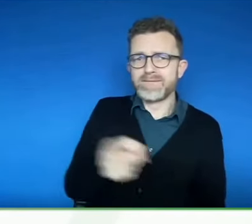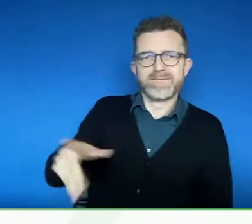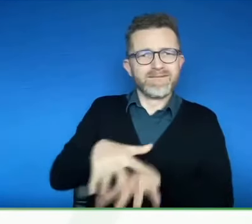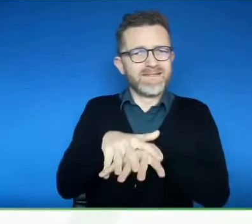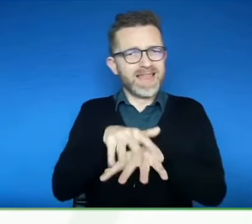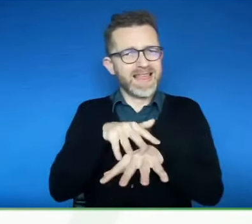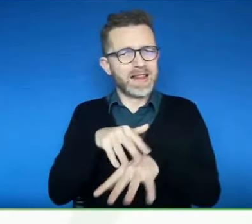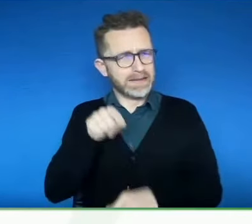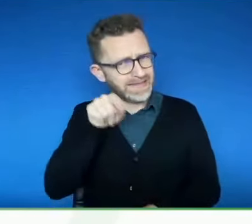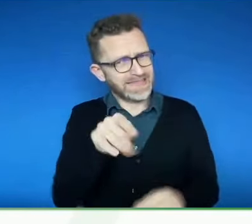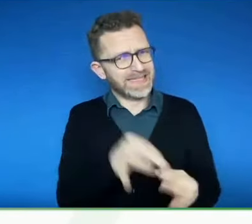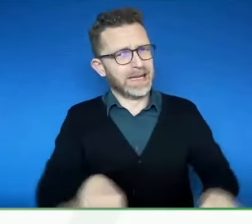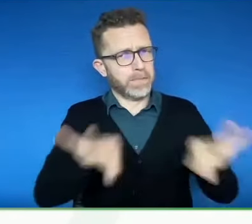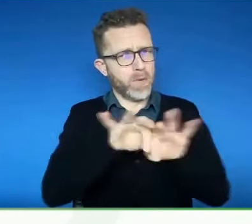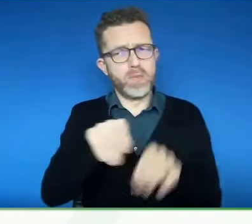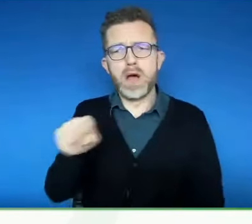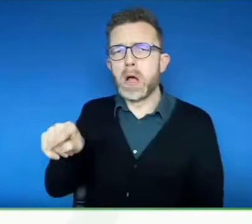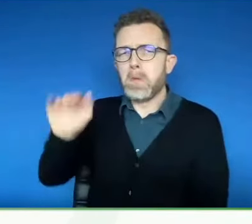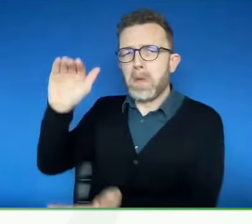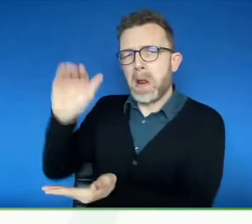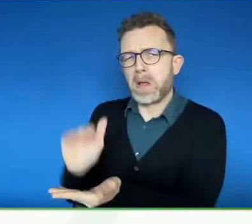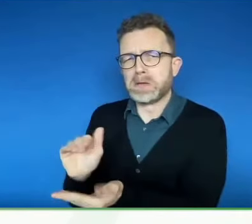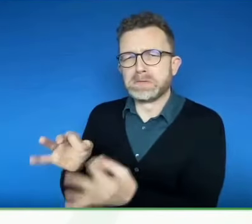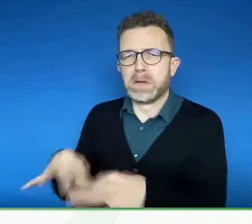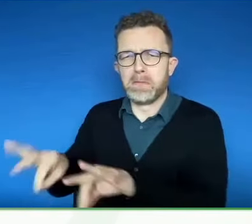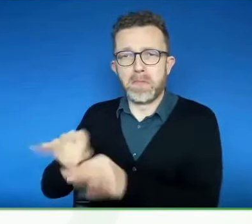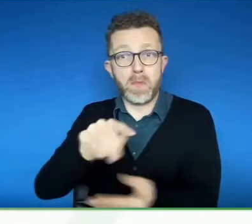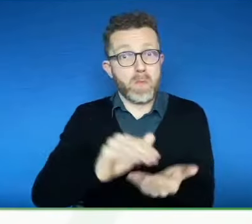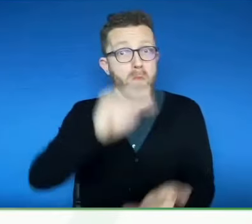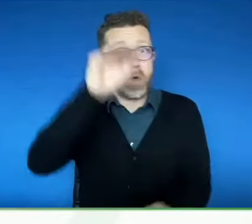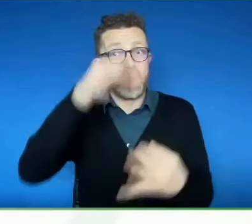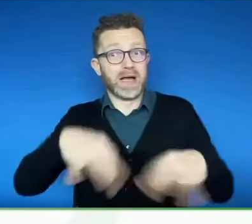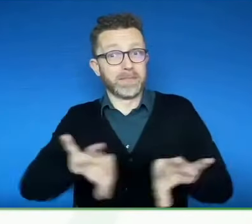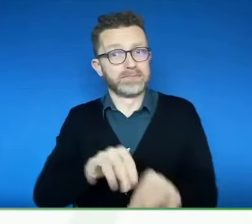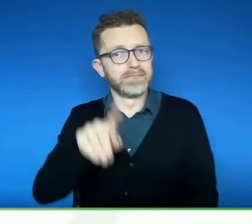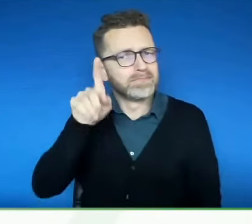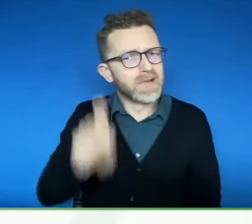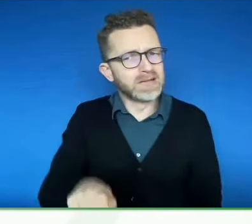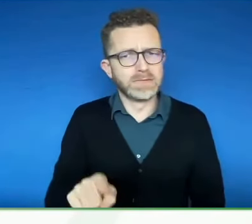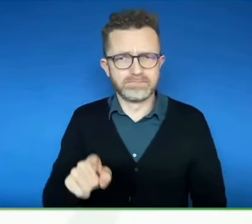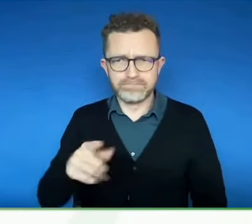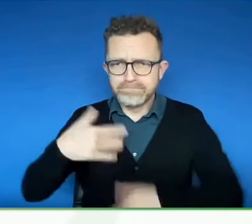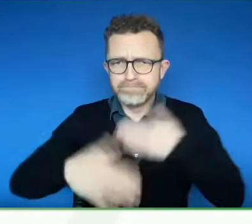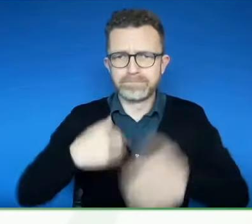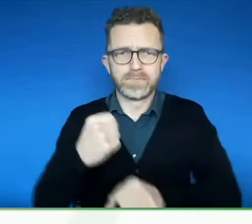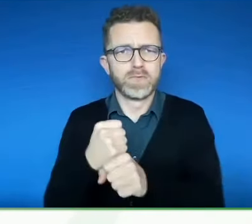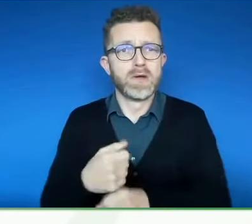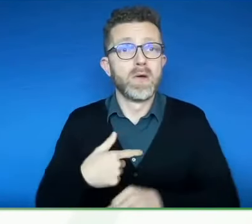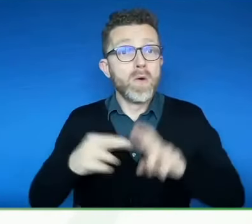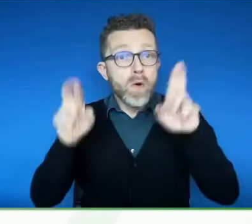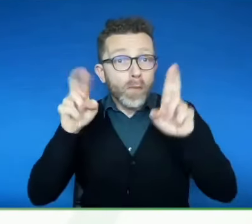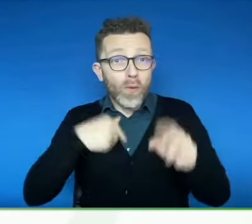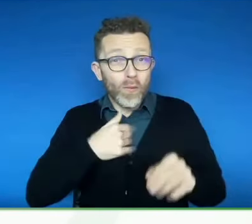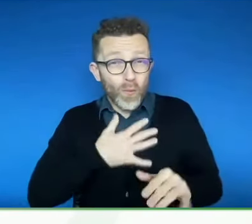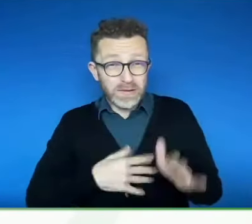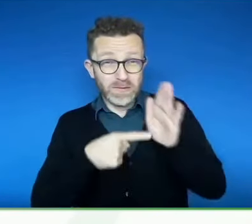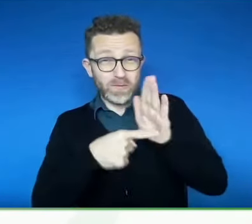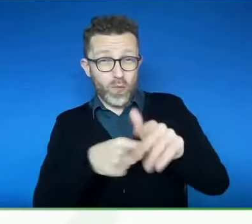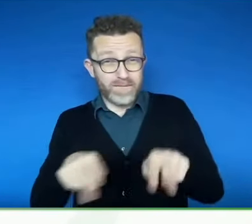I don't have to make that… No it won't. OK, go back. Do we know anyone who might… At the back?